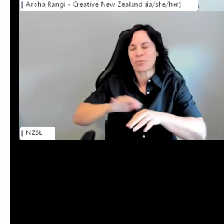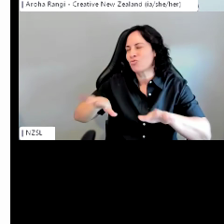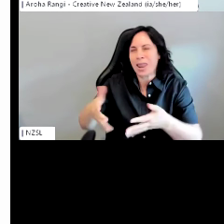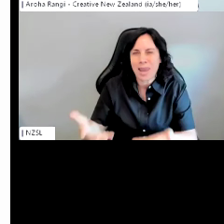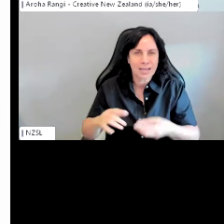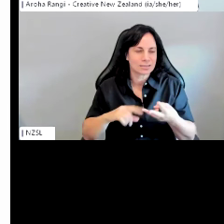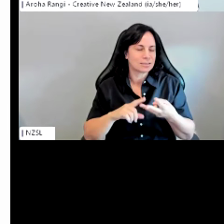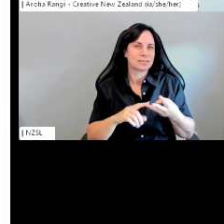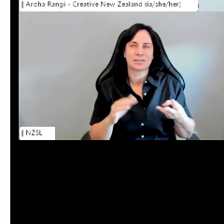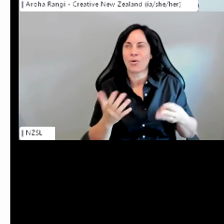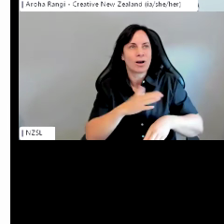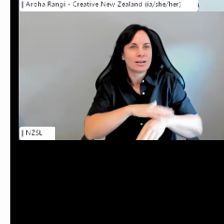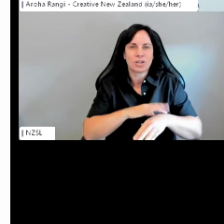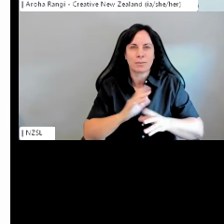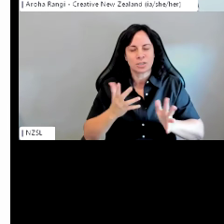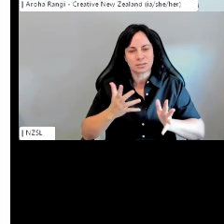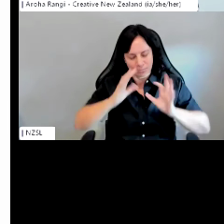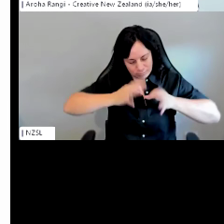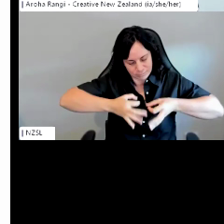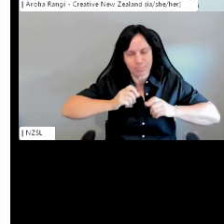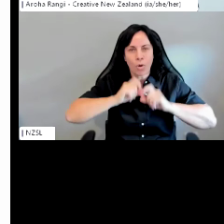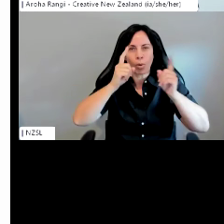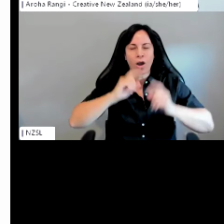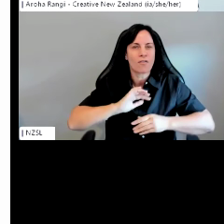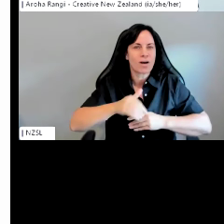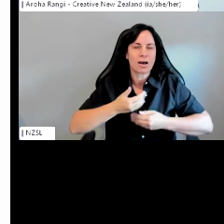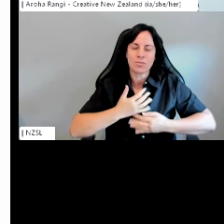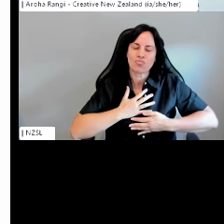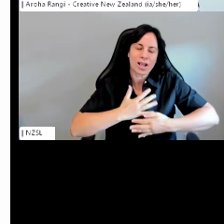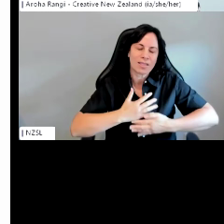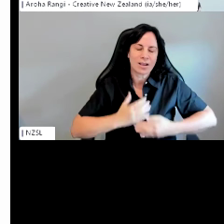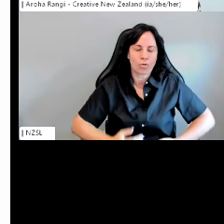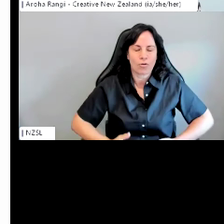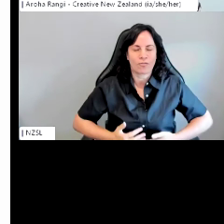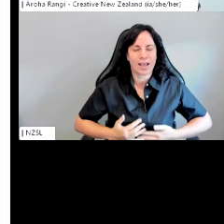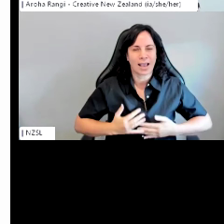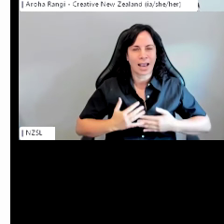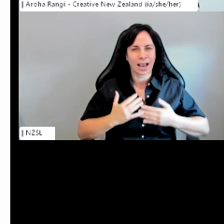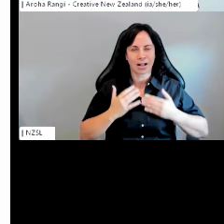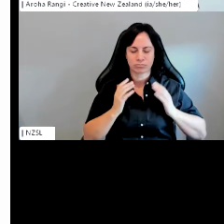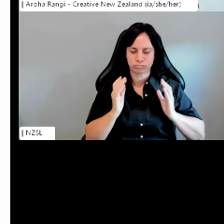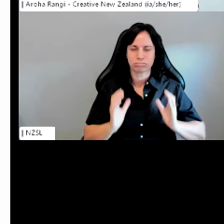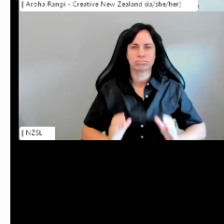are uh breathing and and feeling um that they're not stressed and at work. They're looking for